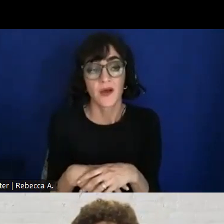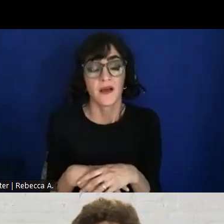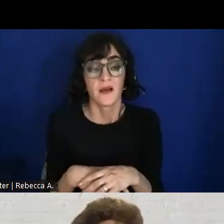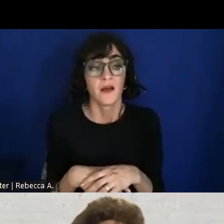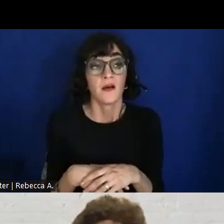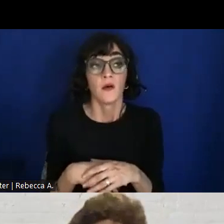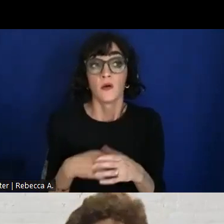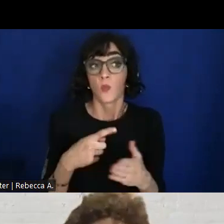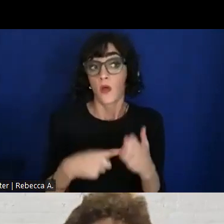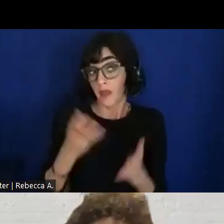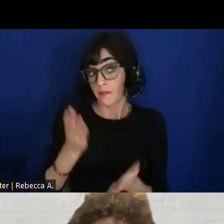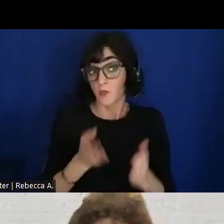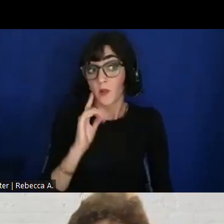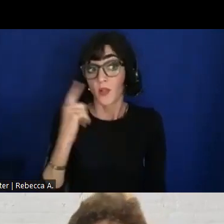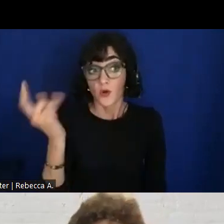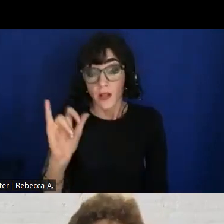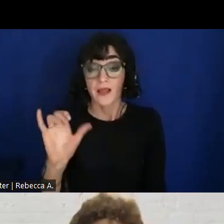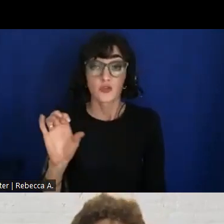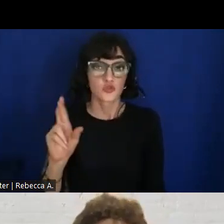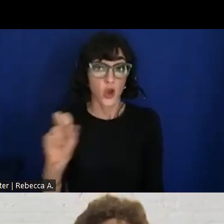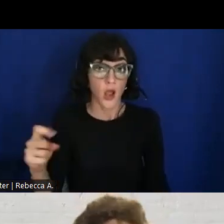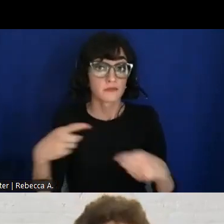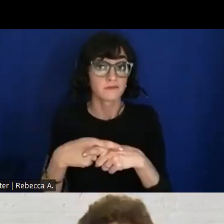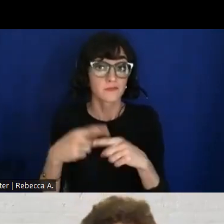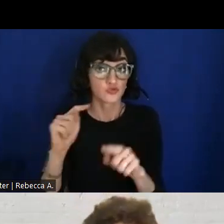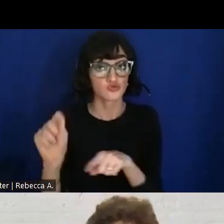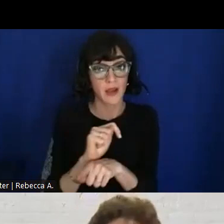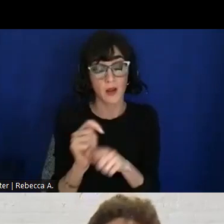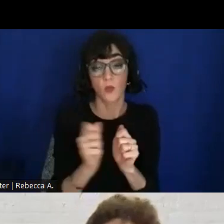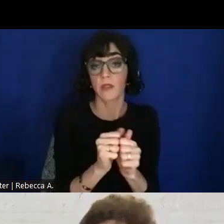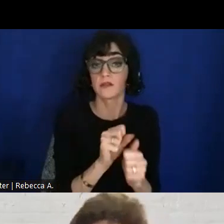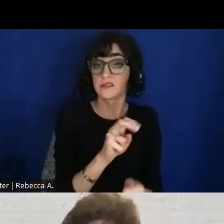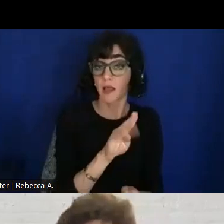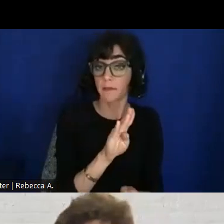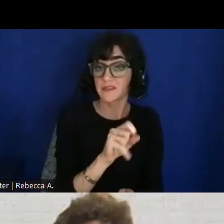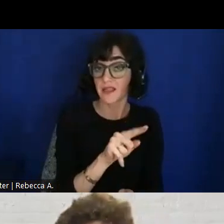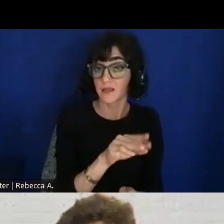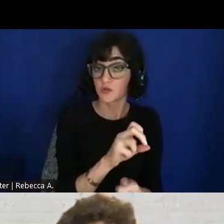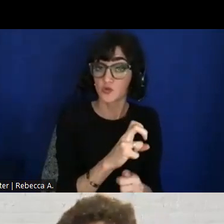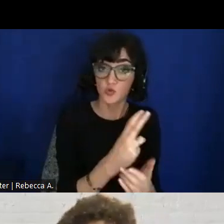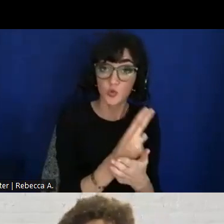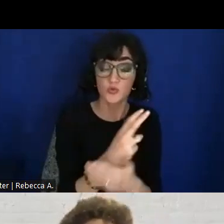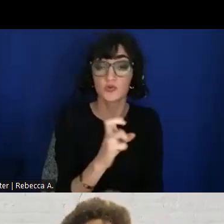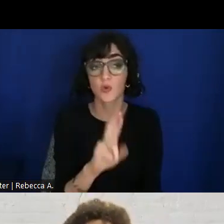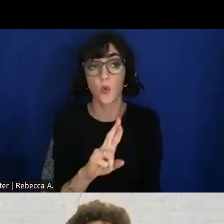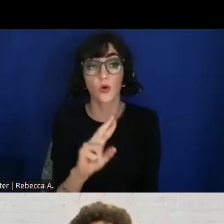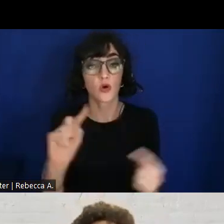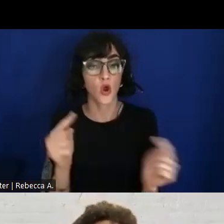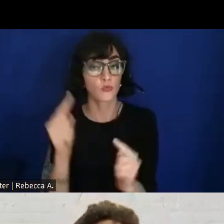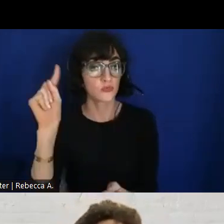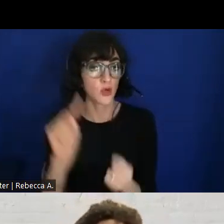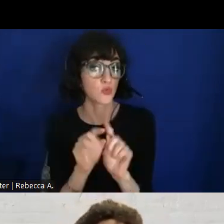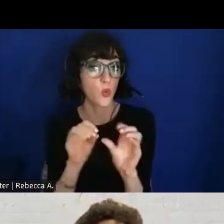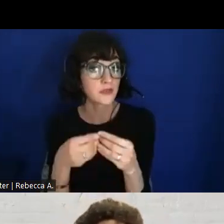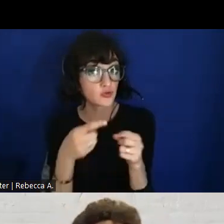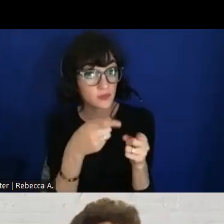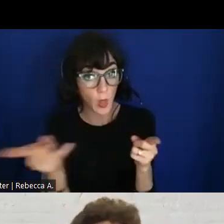like is cross-training with a substance use or harm reduction organization um if you are